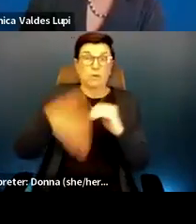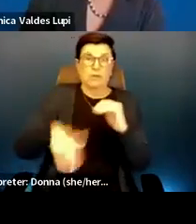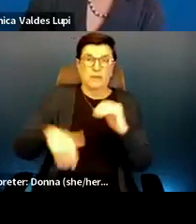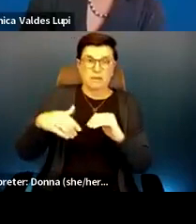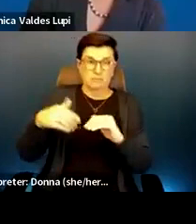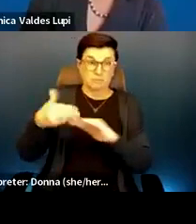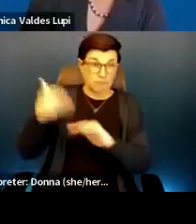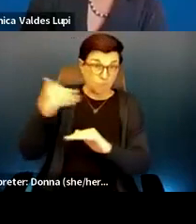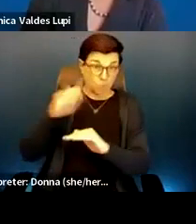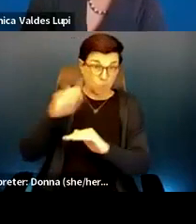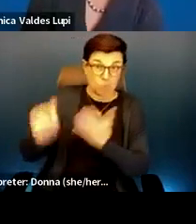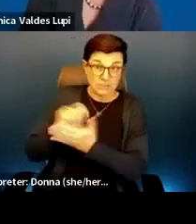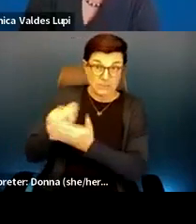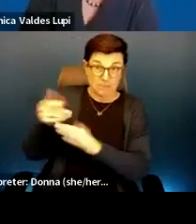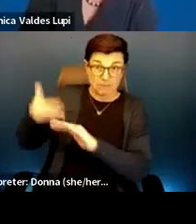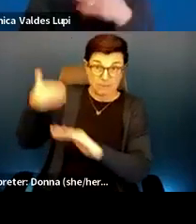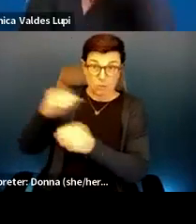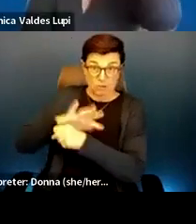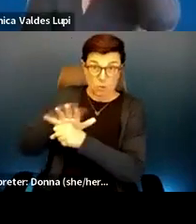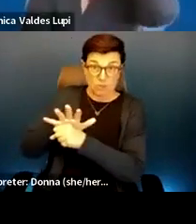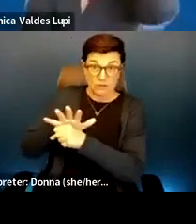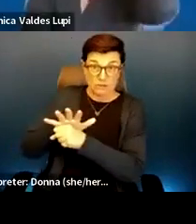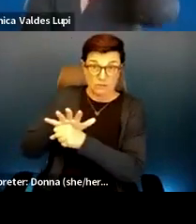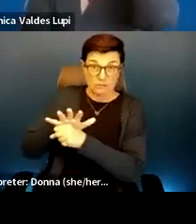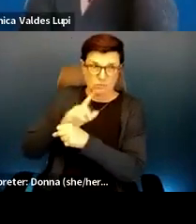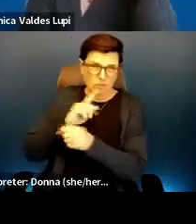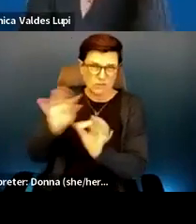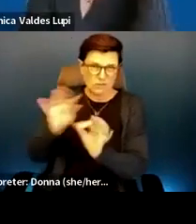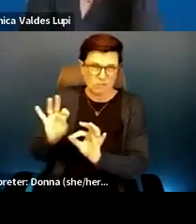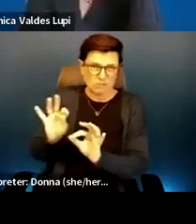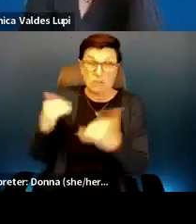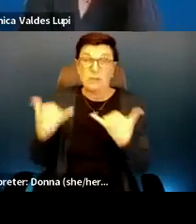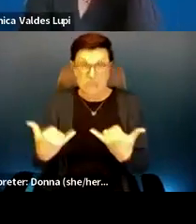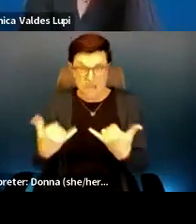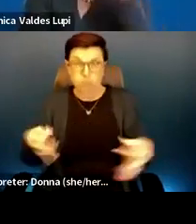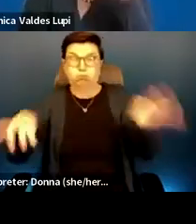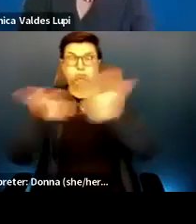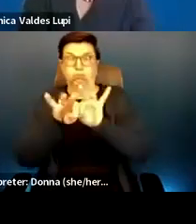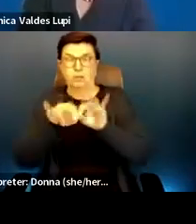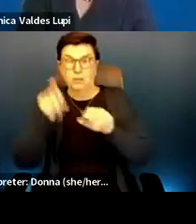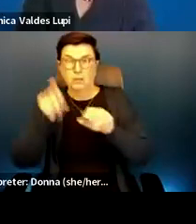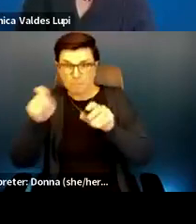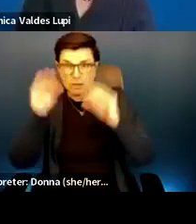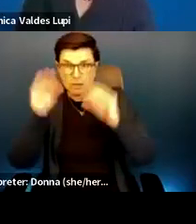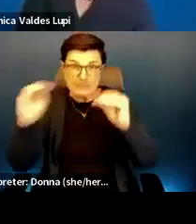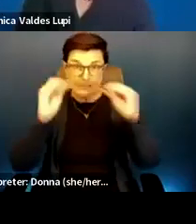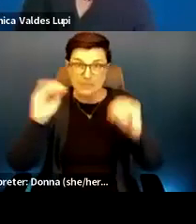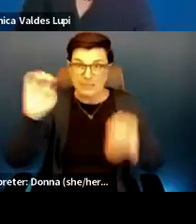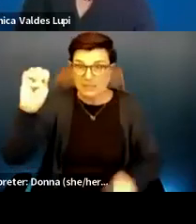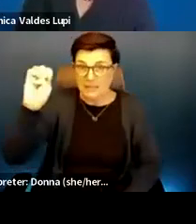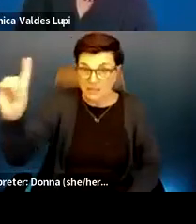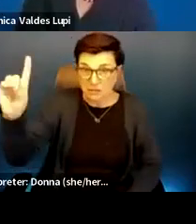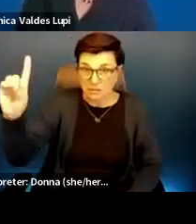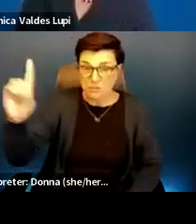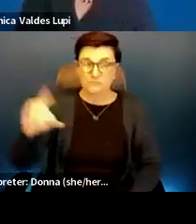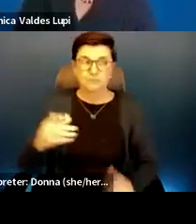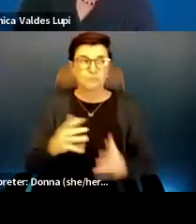And, you know, it just continues to, you know, amaze the kinds